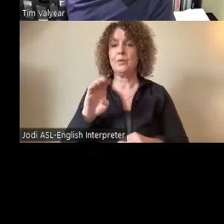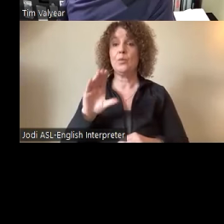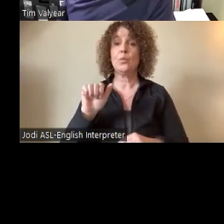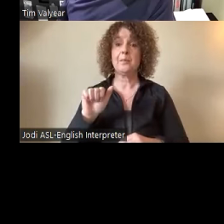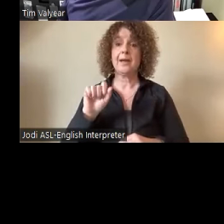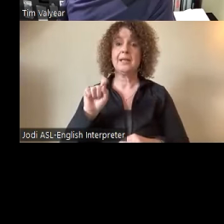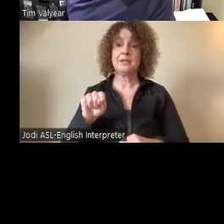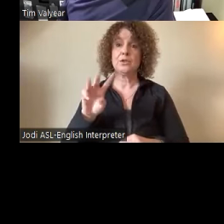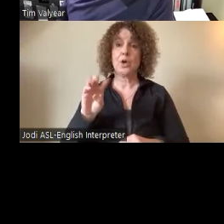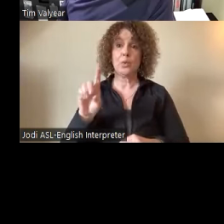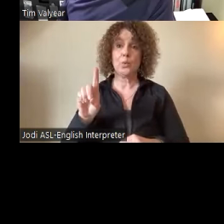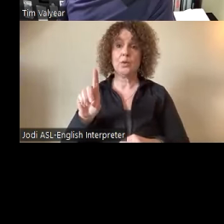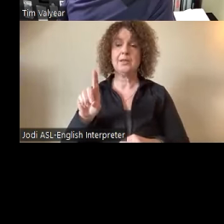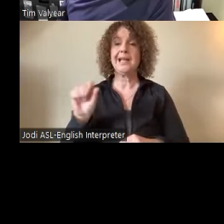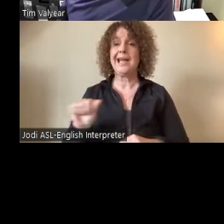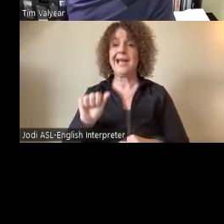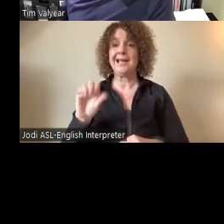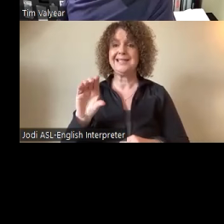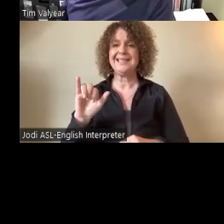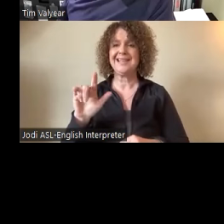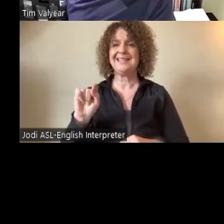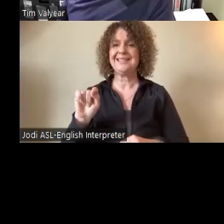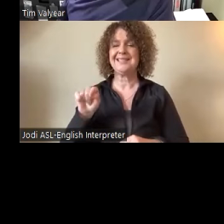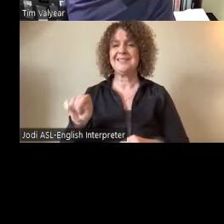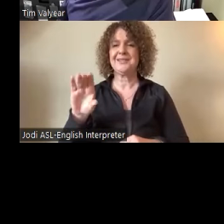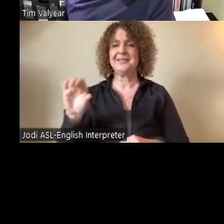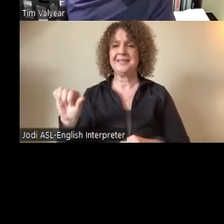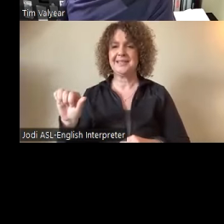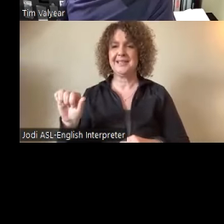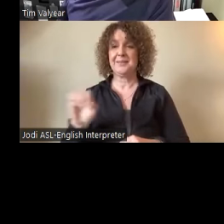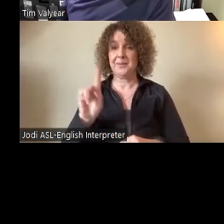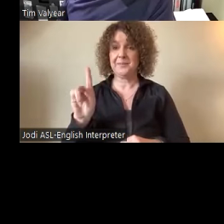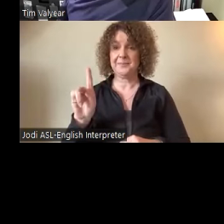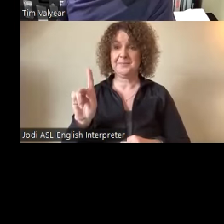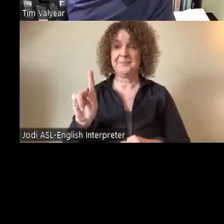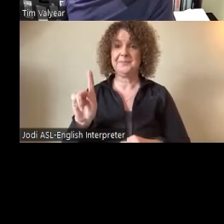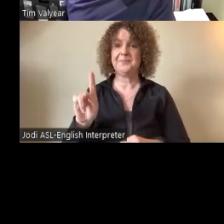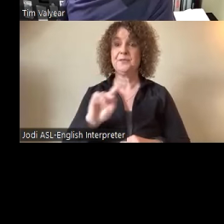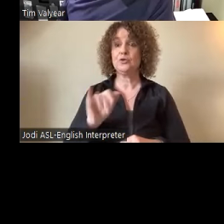you wanted to share or write to us about this workshop. You